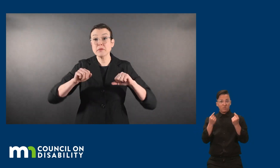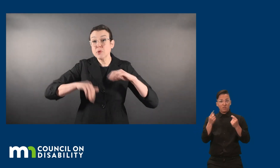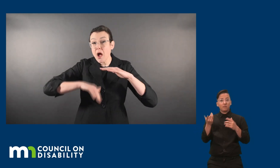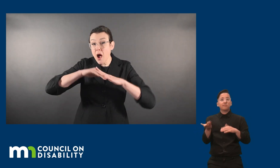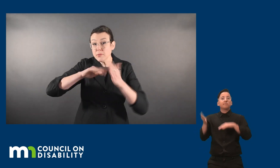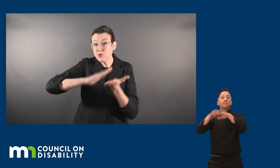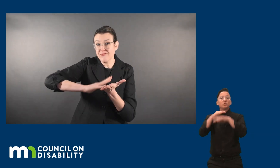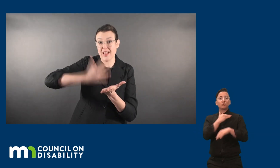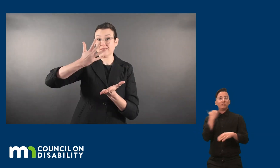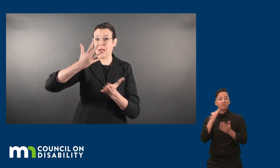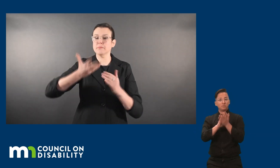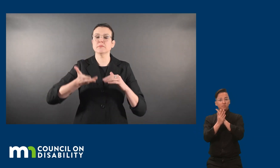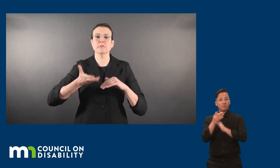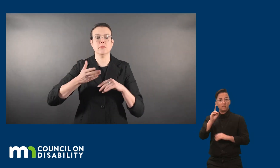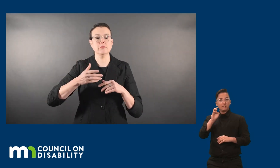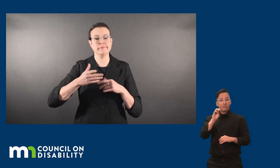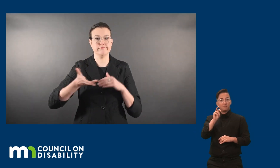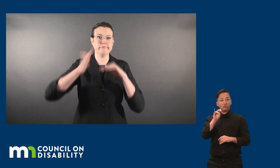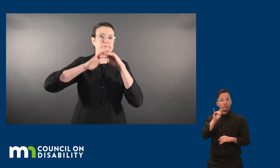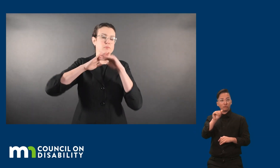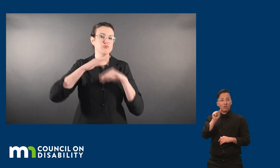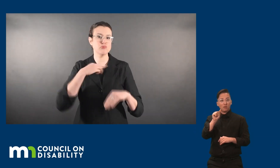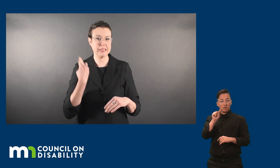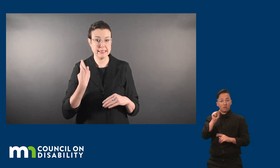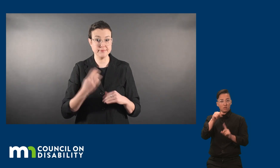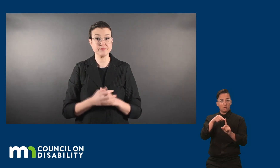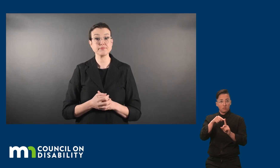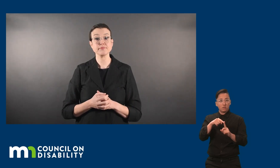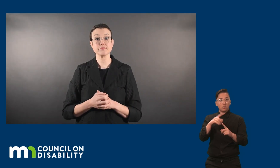up to five times greater risk.